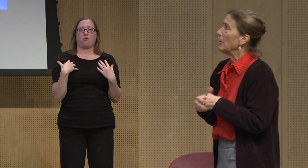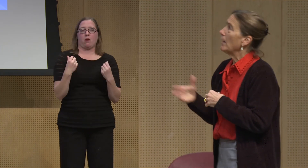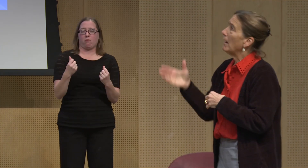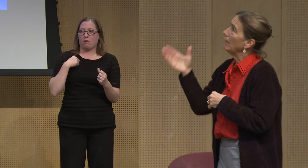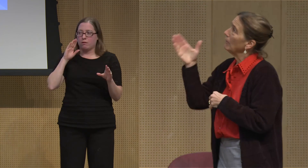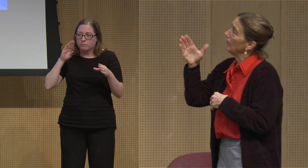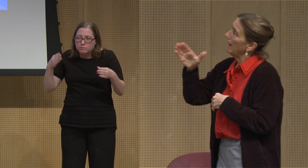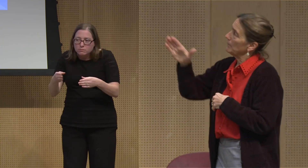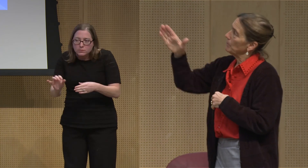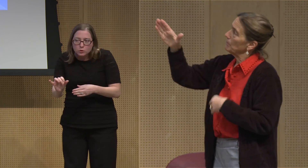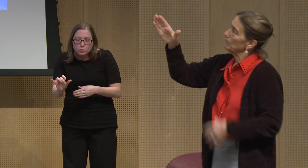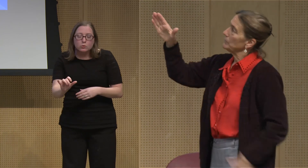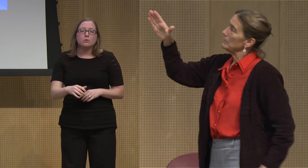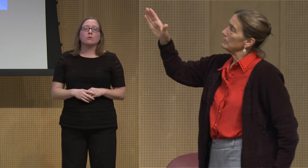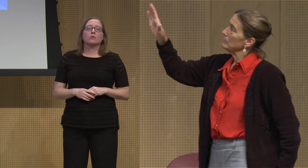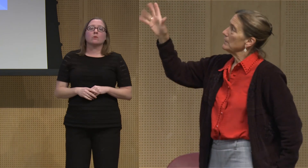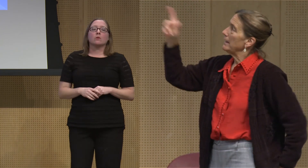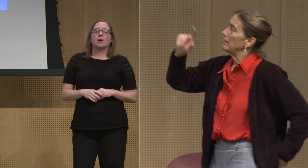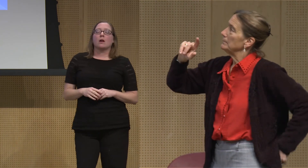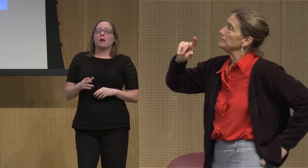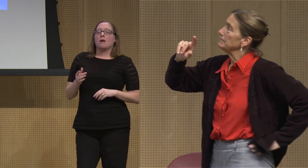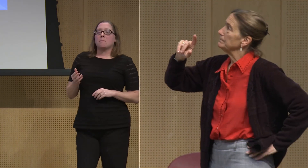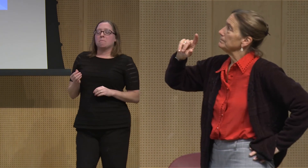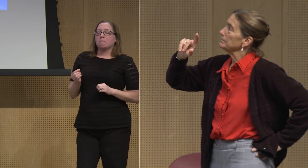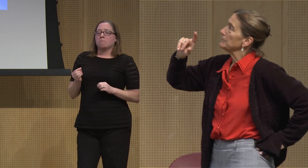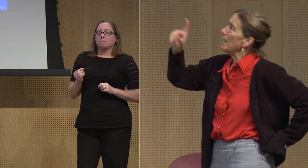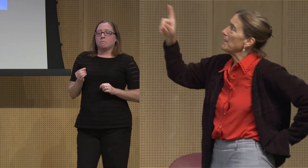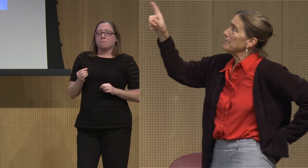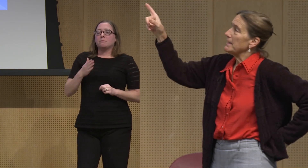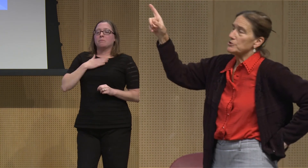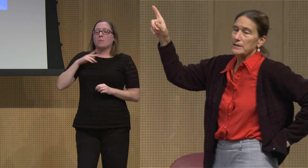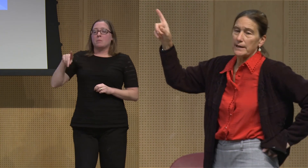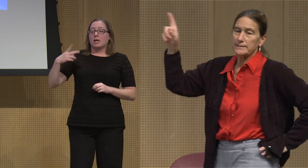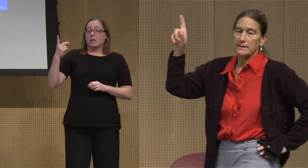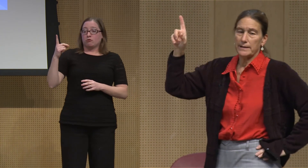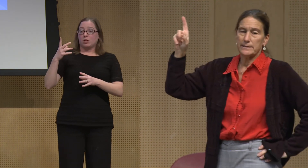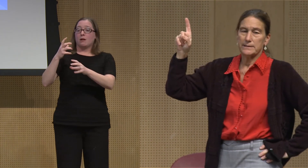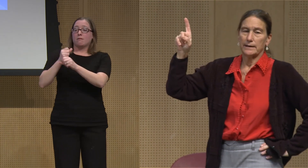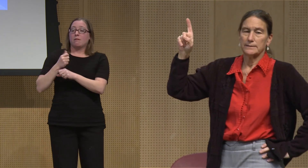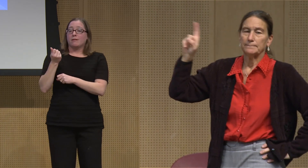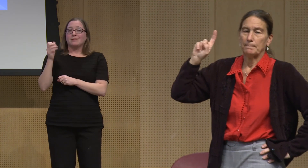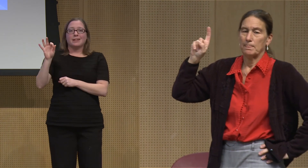I, UM, GOT MY PhD IN 1996.